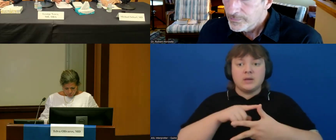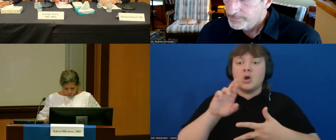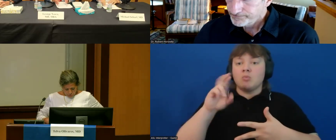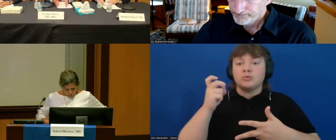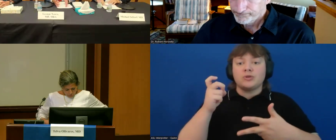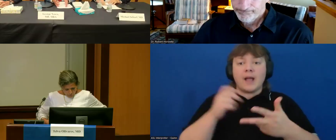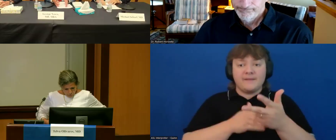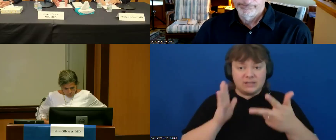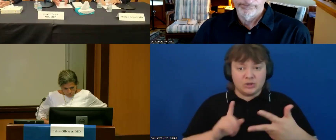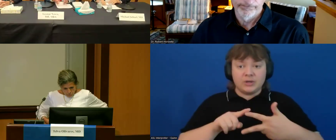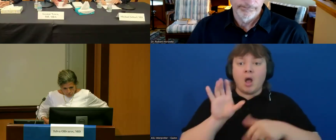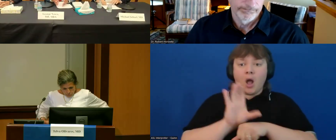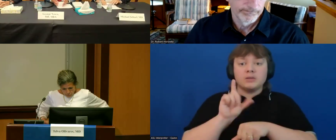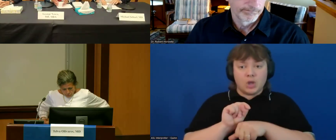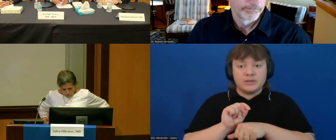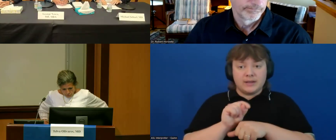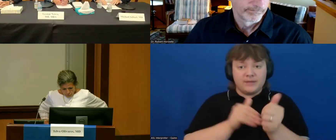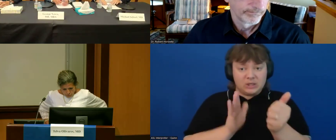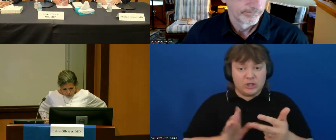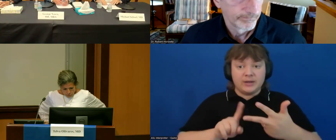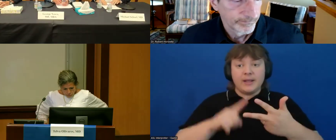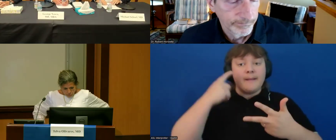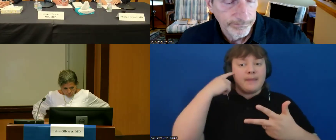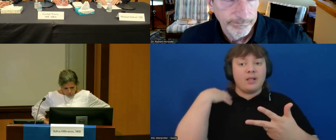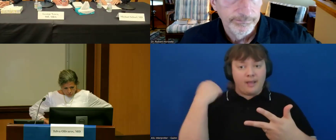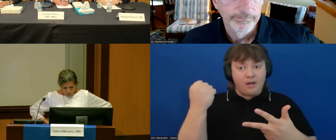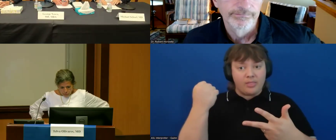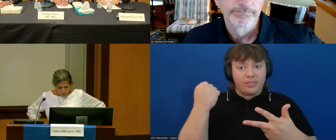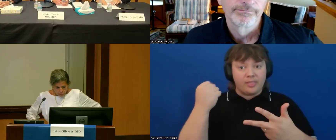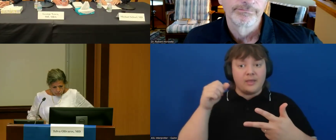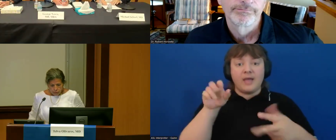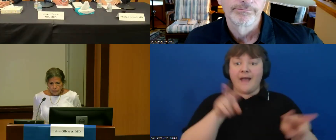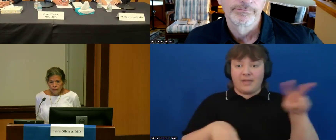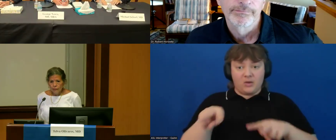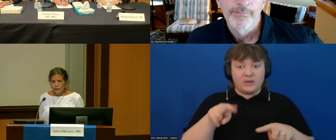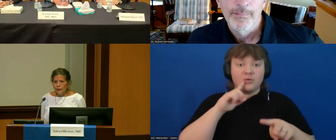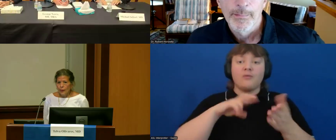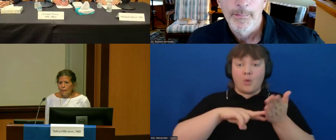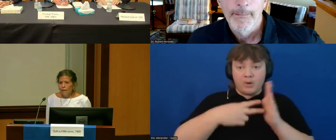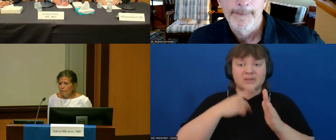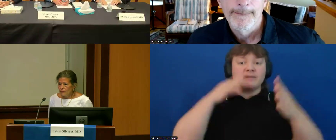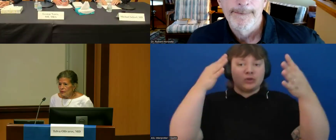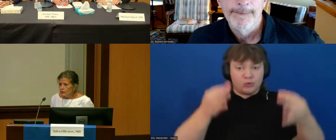physician the consulting physician and a mental health evaluation for the purpose of determining